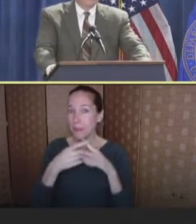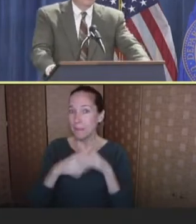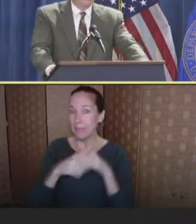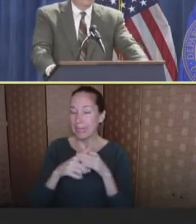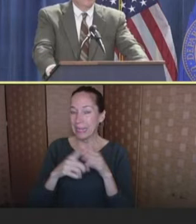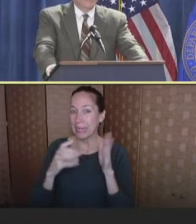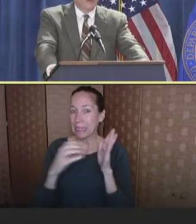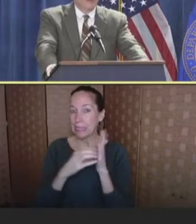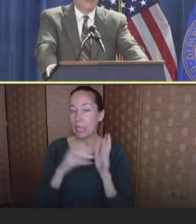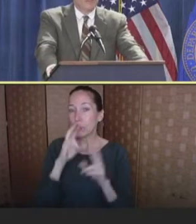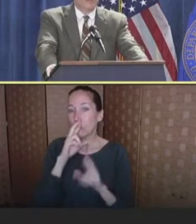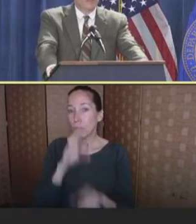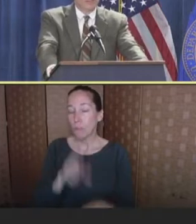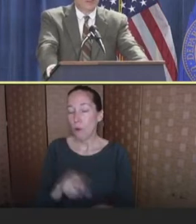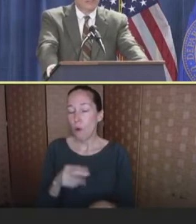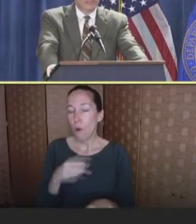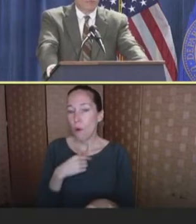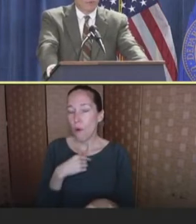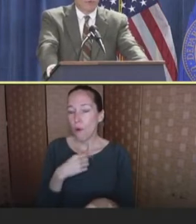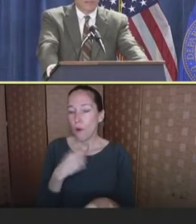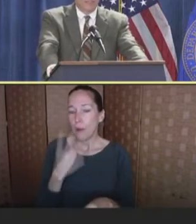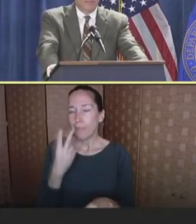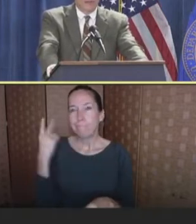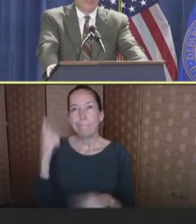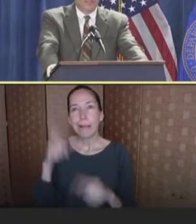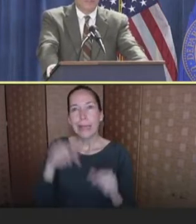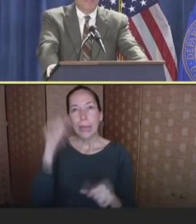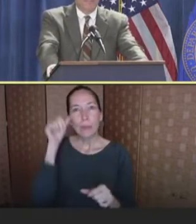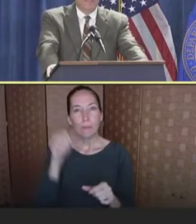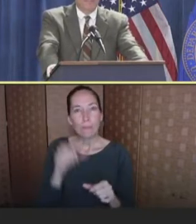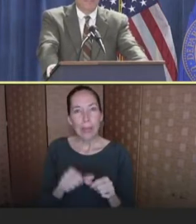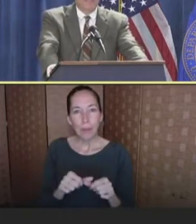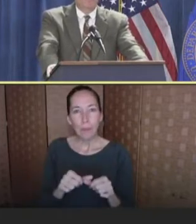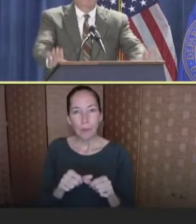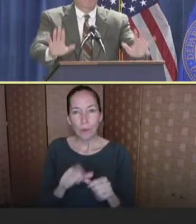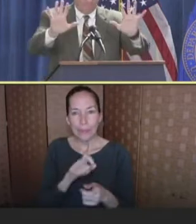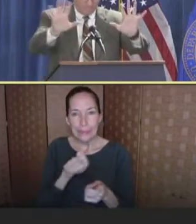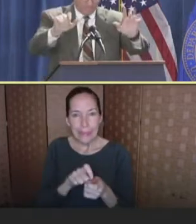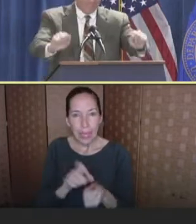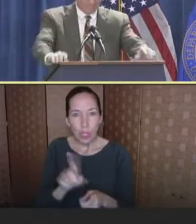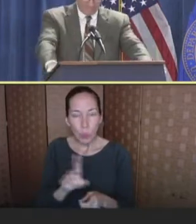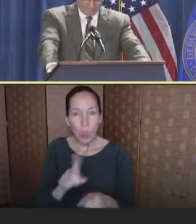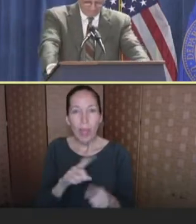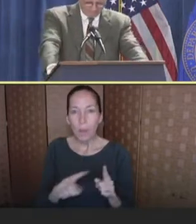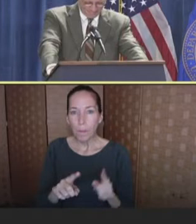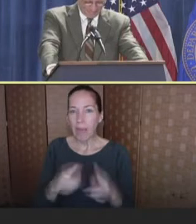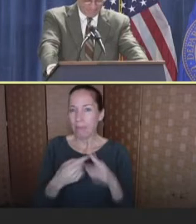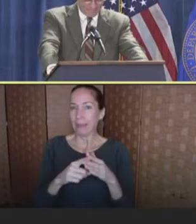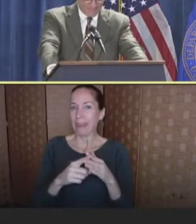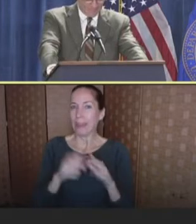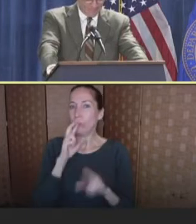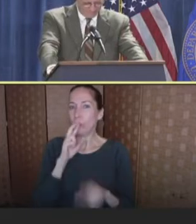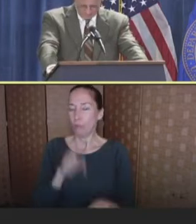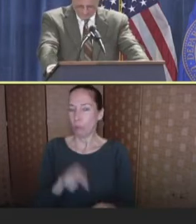where we talked, we talked a little more broadly about this. Robert Hopkins: Page 10 in the report has --